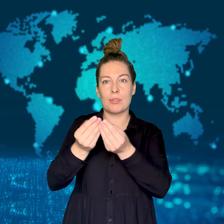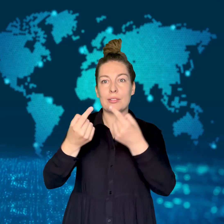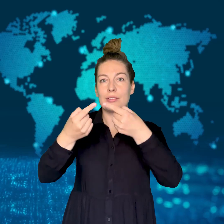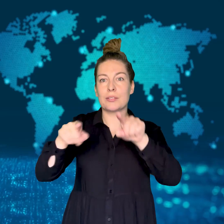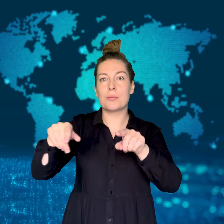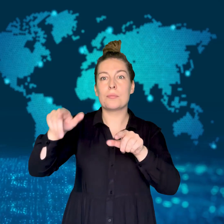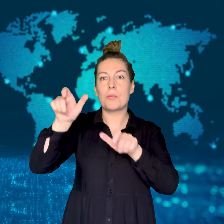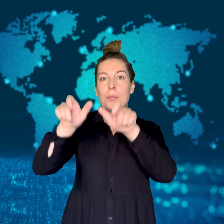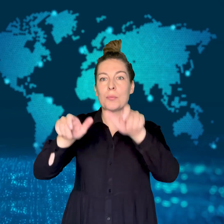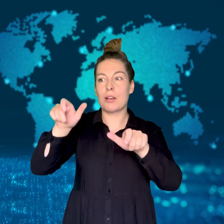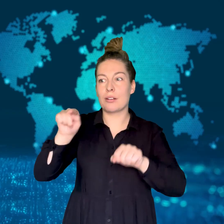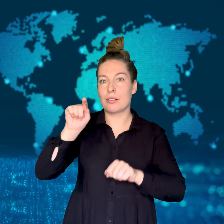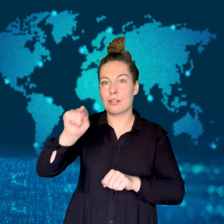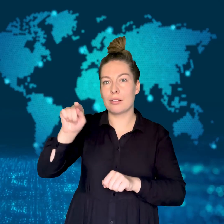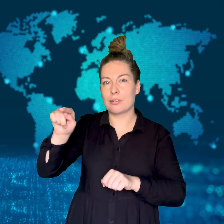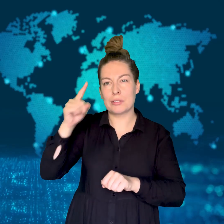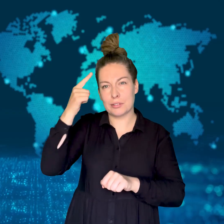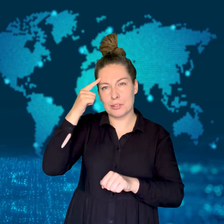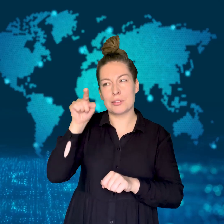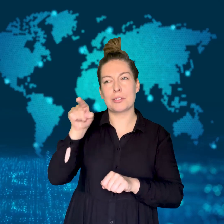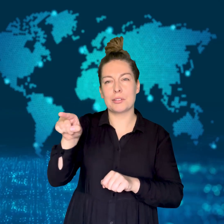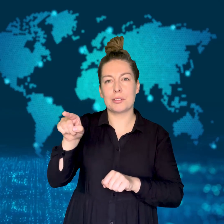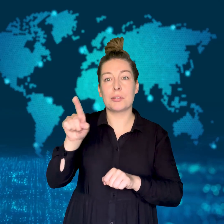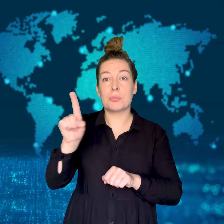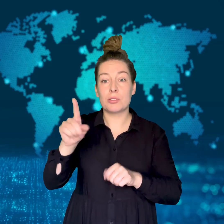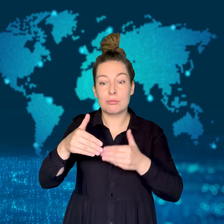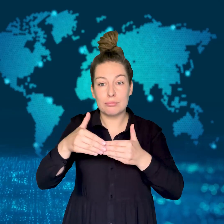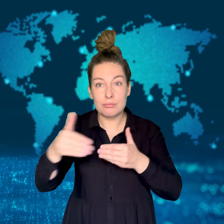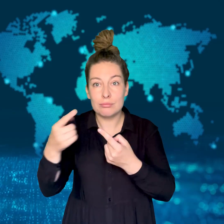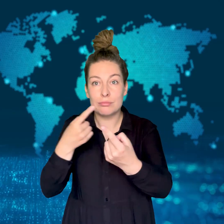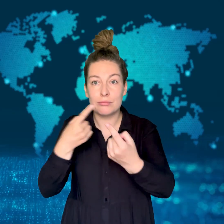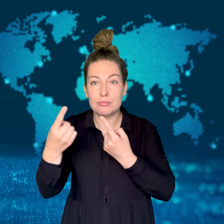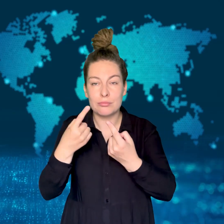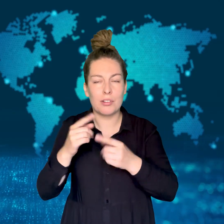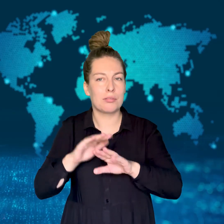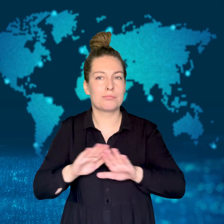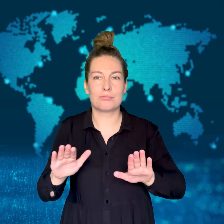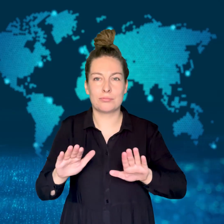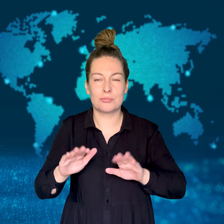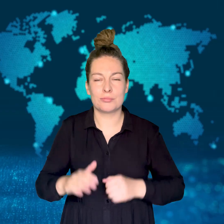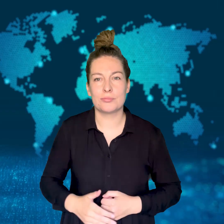but some family members are still suspicious and will not speak to them.